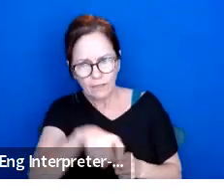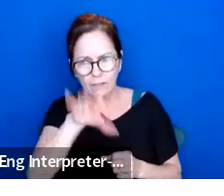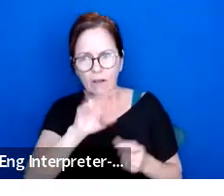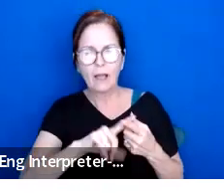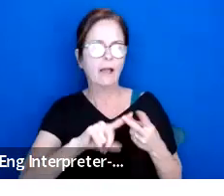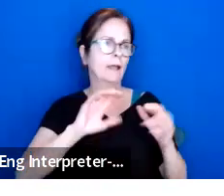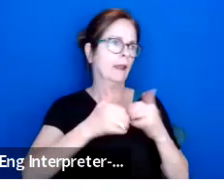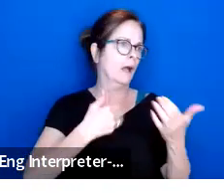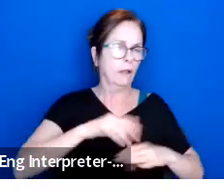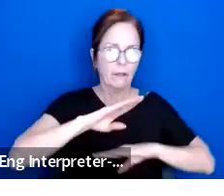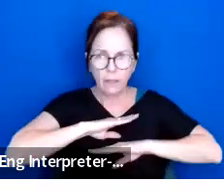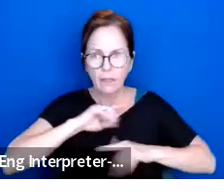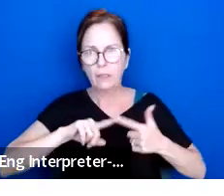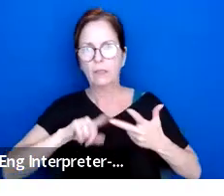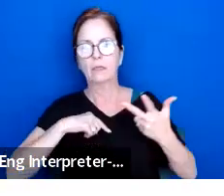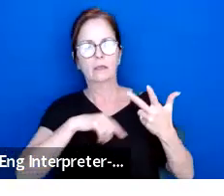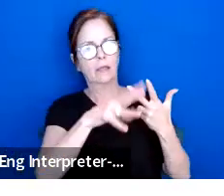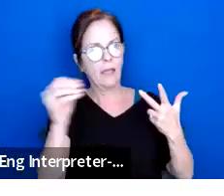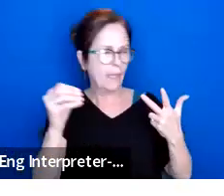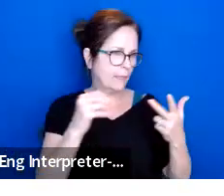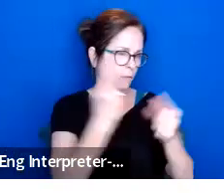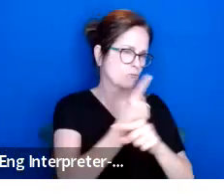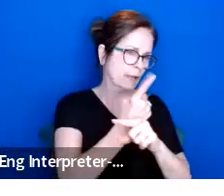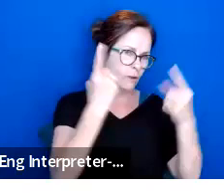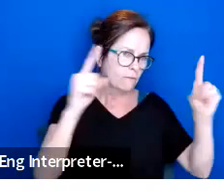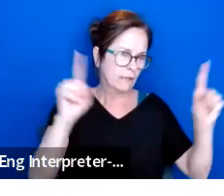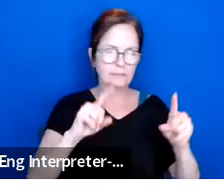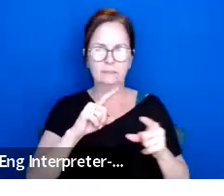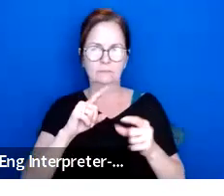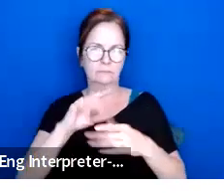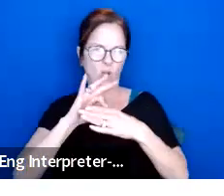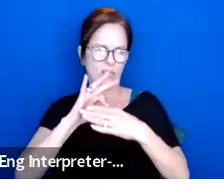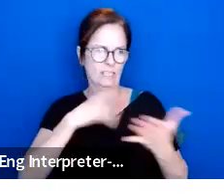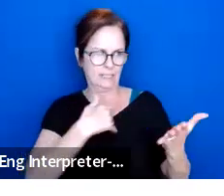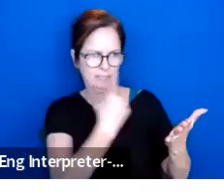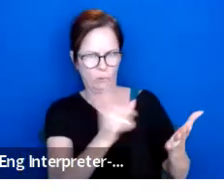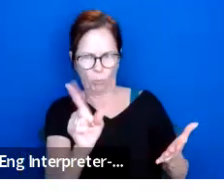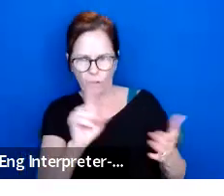Or you know different aspects of the regular and effect of content. Cause it's like, you know, it's, cause I was concerned when you cause it's outside of those 7 days.